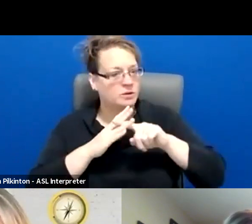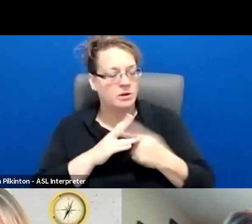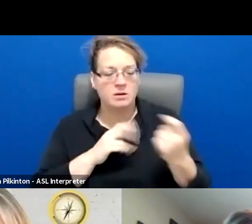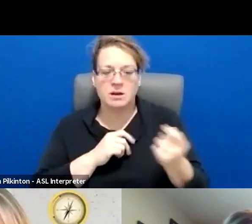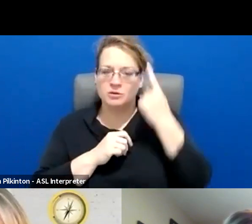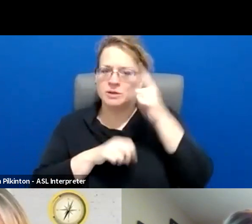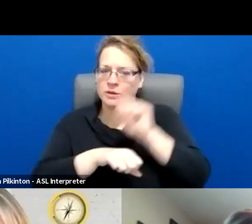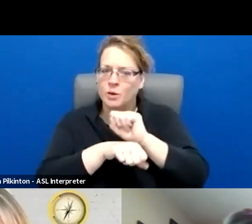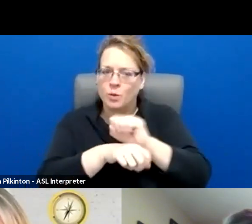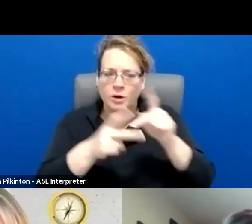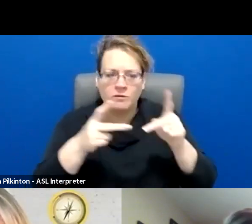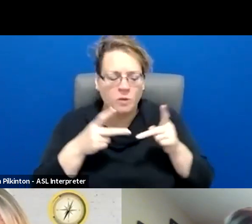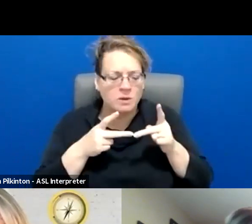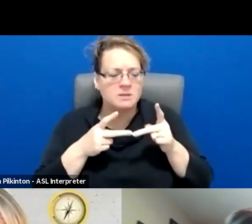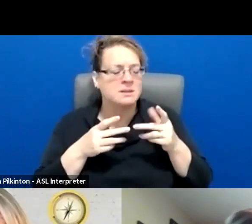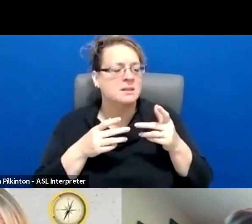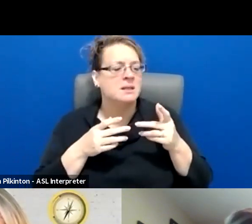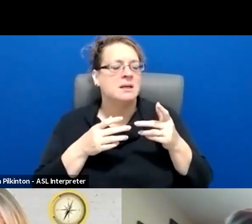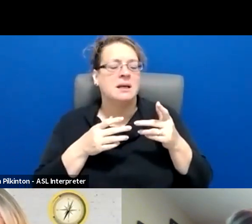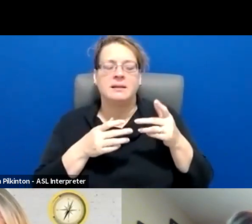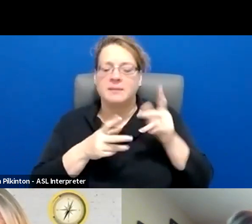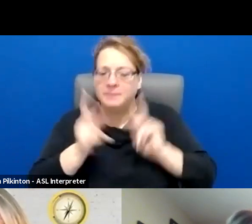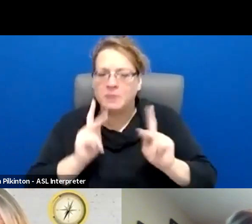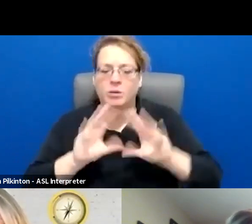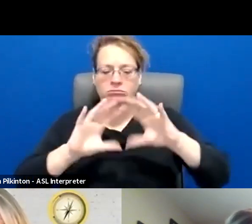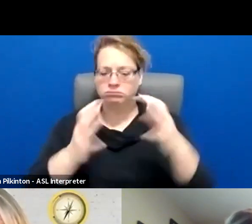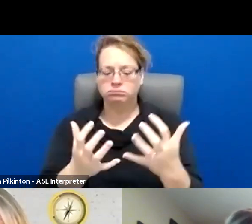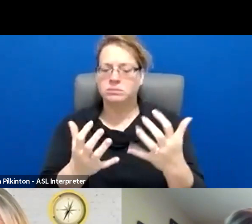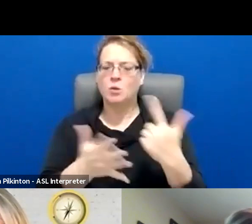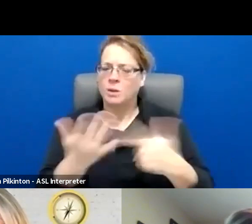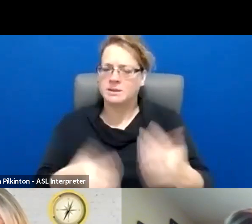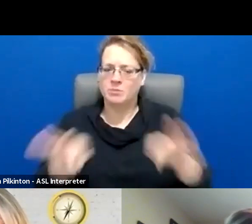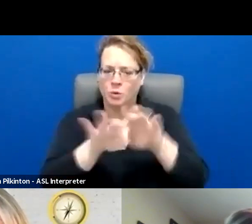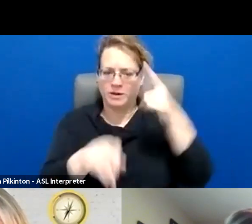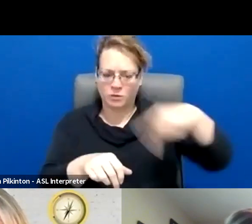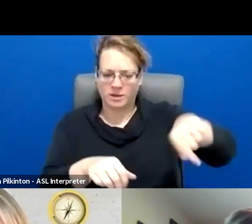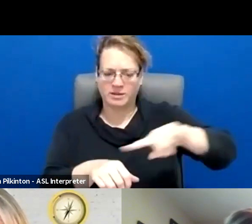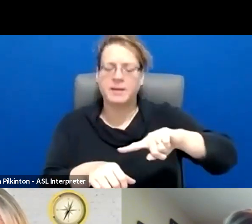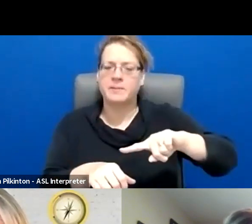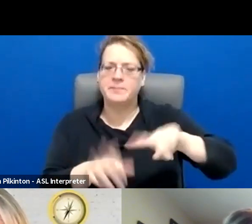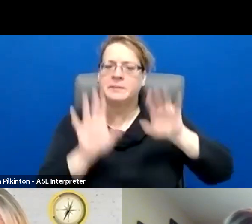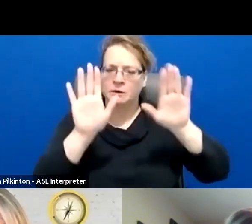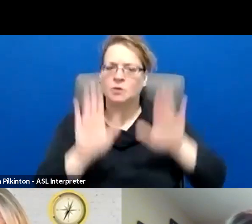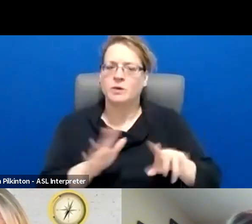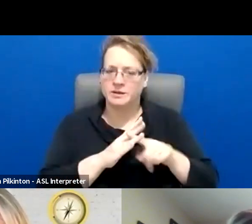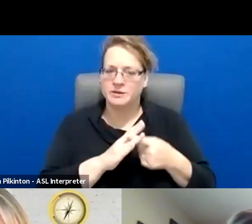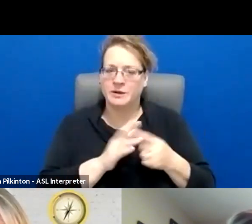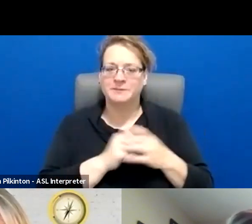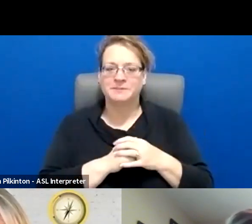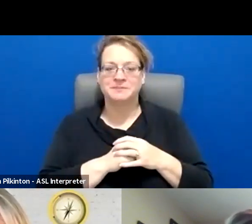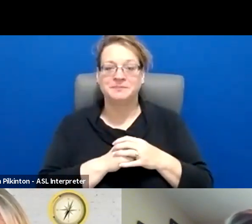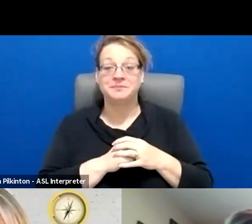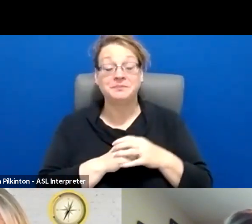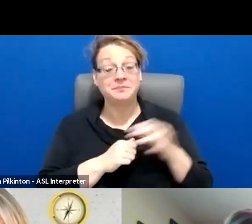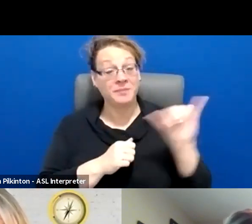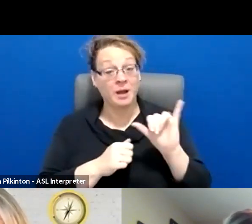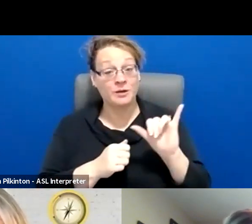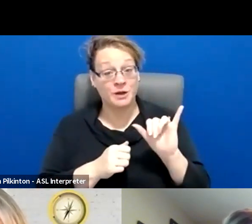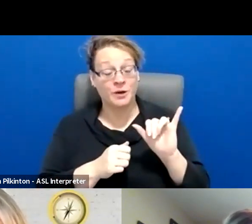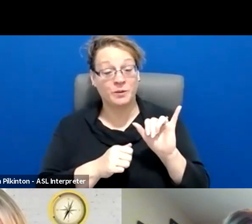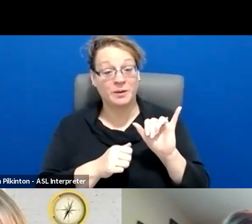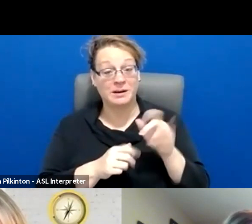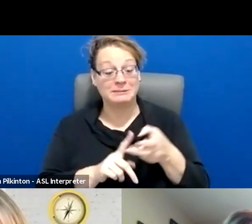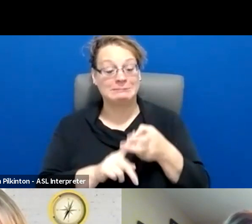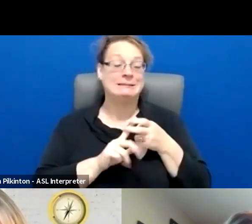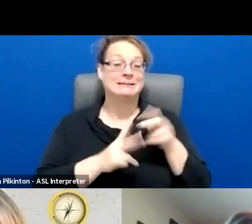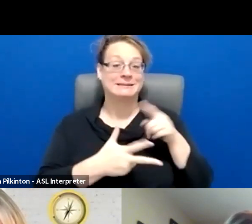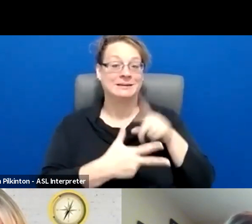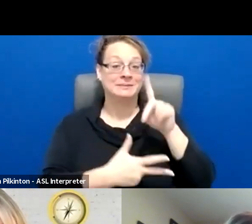I really liked what Megan said.